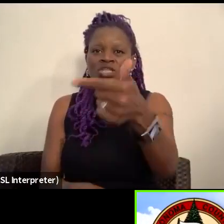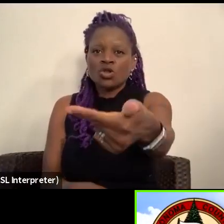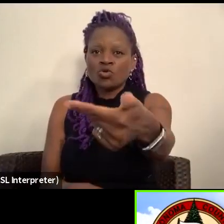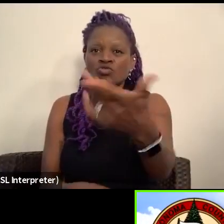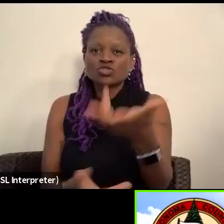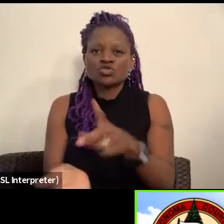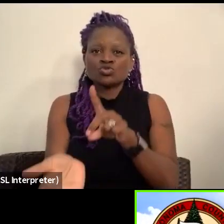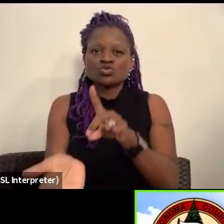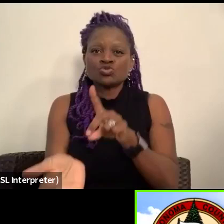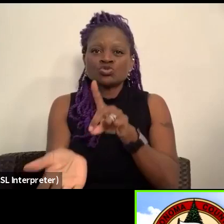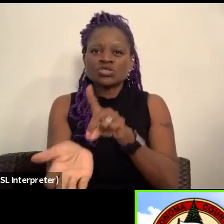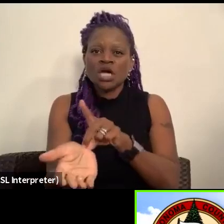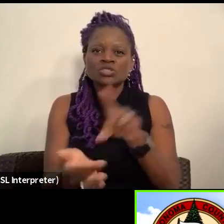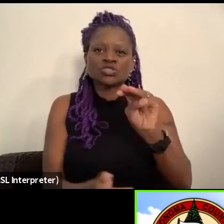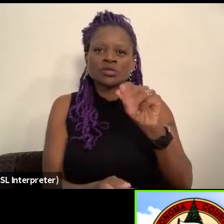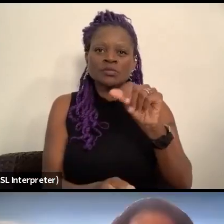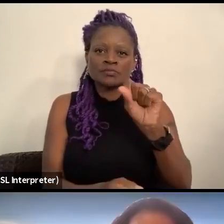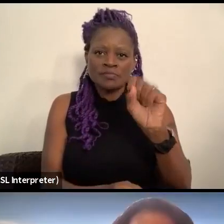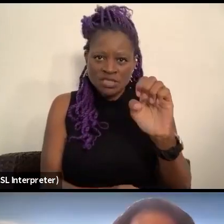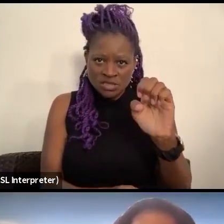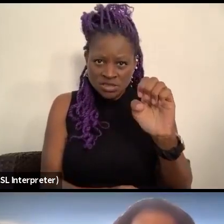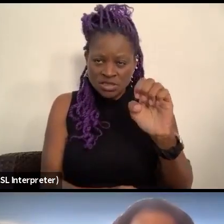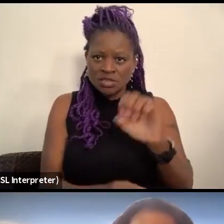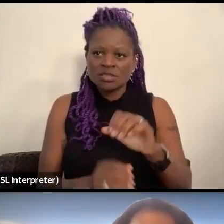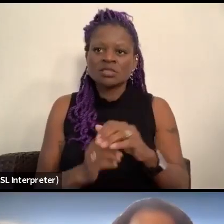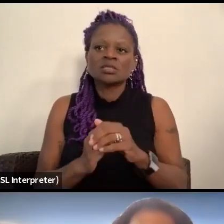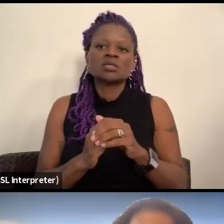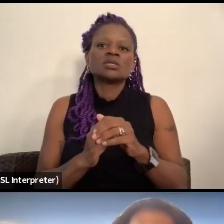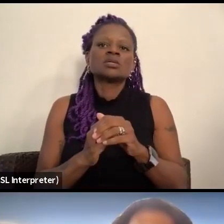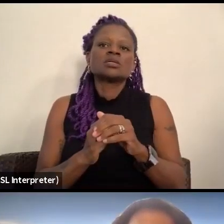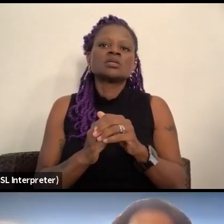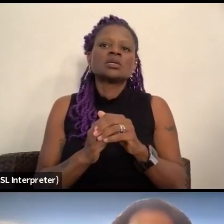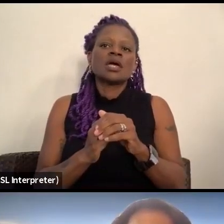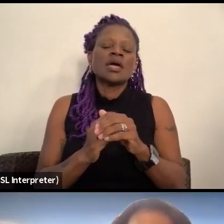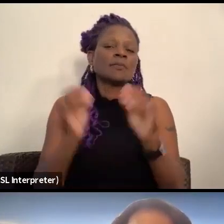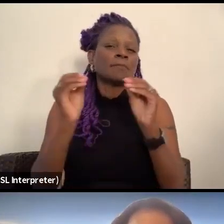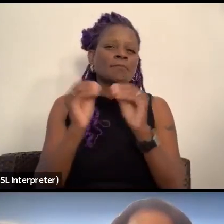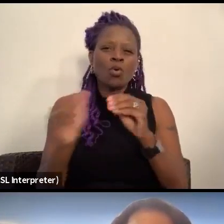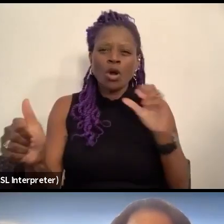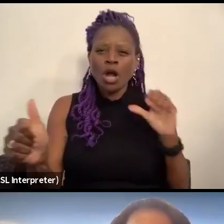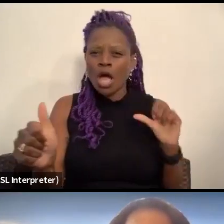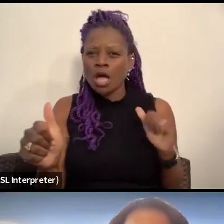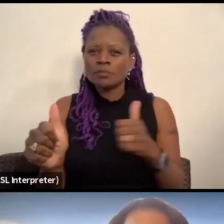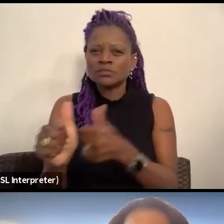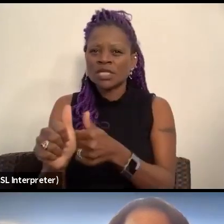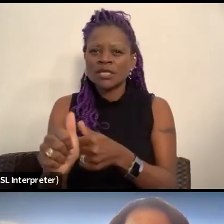Sundari Mase and more of an update on where we're at. Final plea to the community.